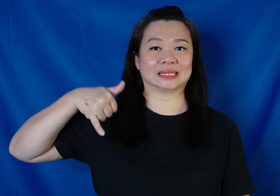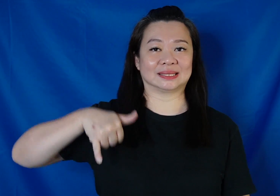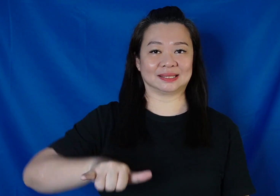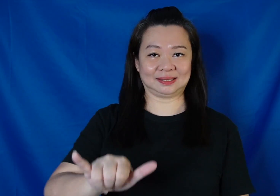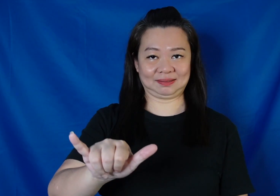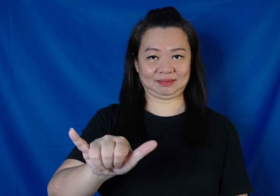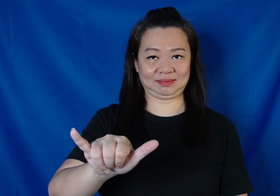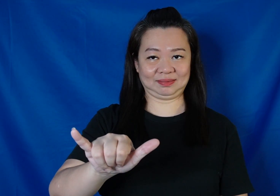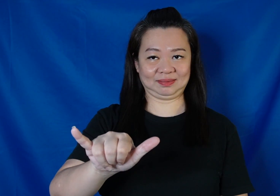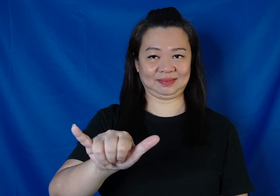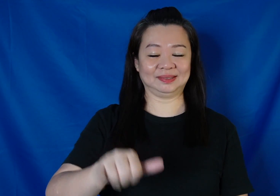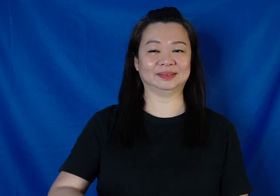STILL (VAR. 2)